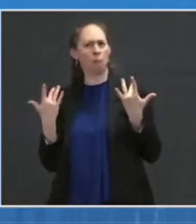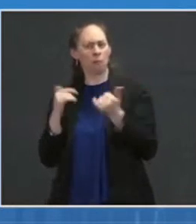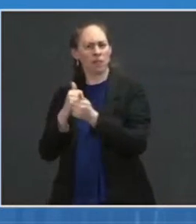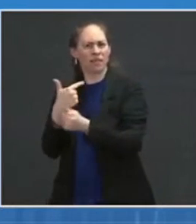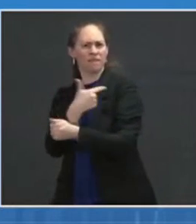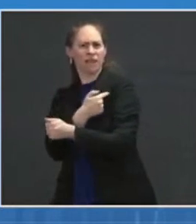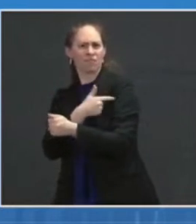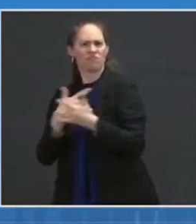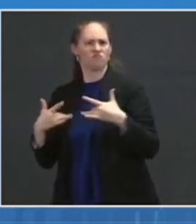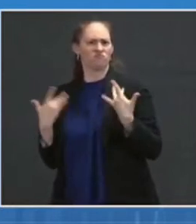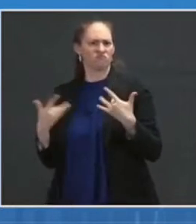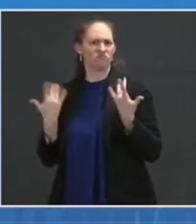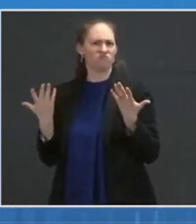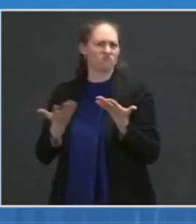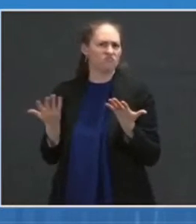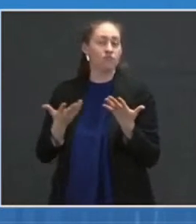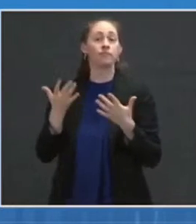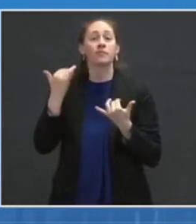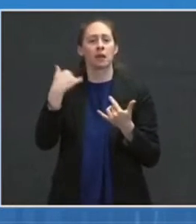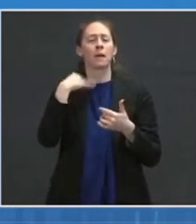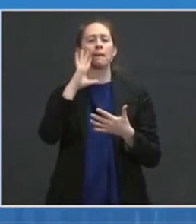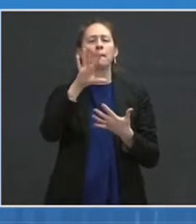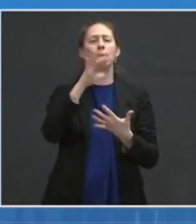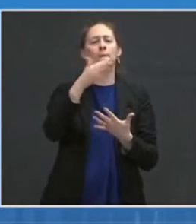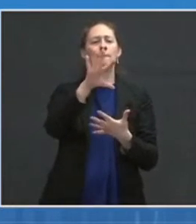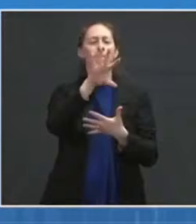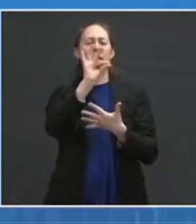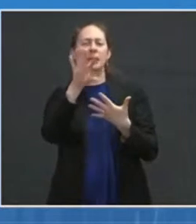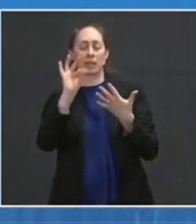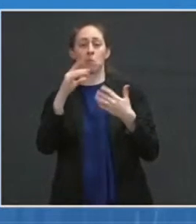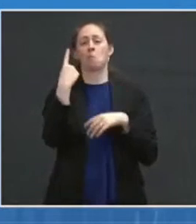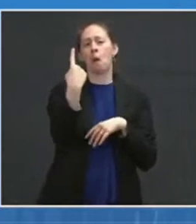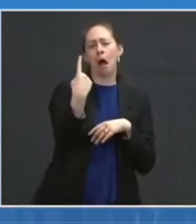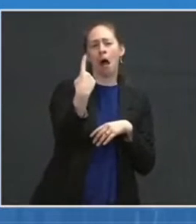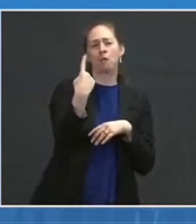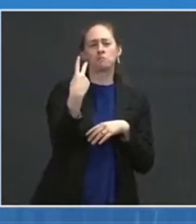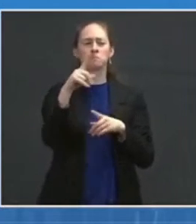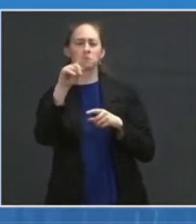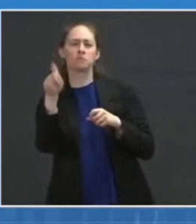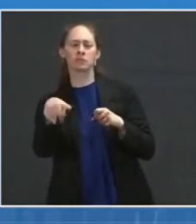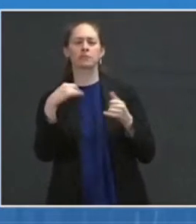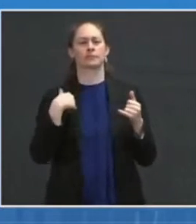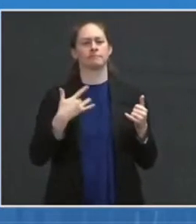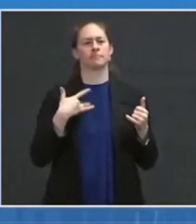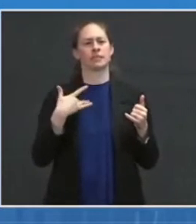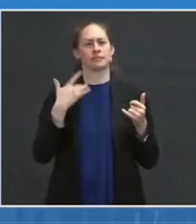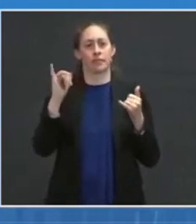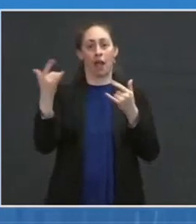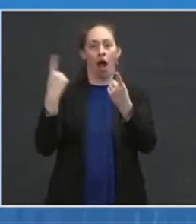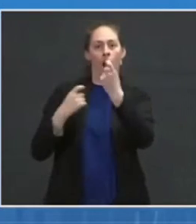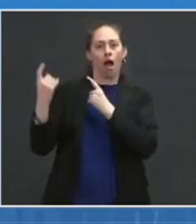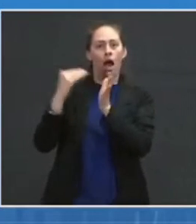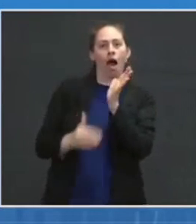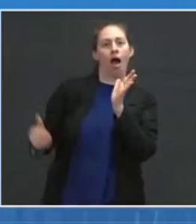I WOULD LIKE TO TAKE A COUPLE MINUTES AND VERY BRIEFLY REVIEW THE STATUS OF THE VACCINES AND TRIALS WE HAVE.